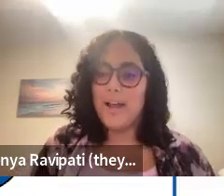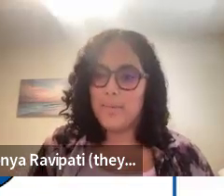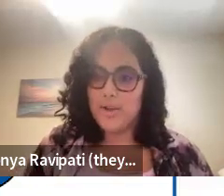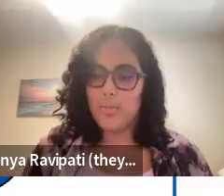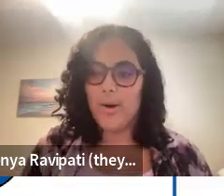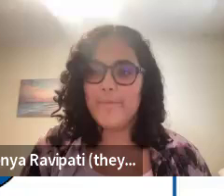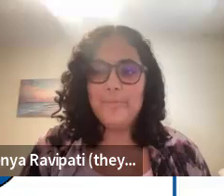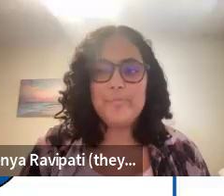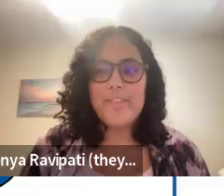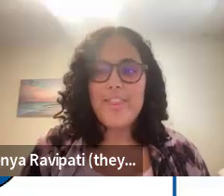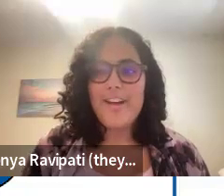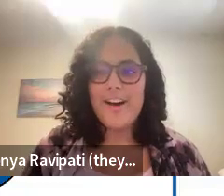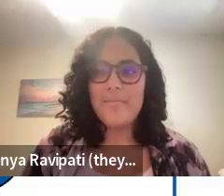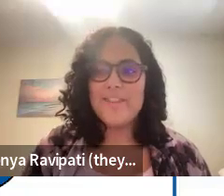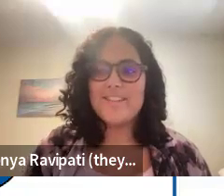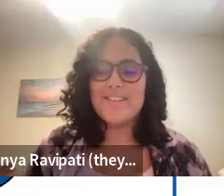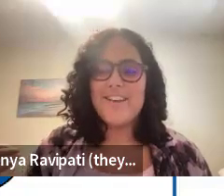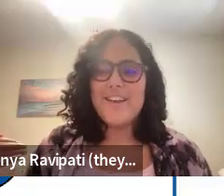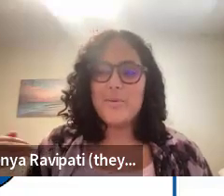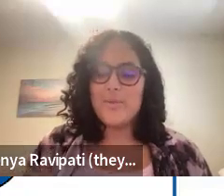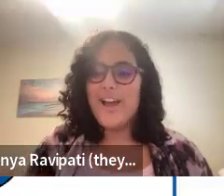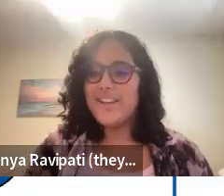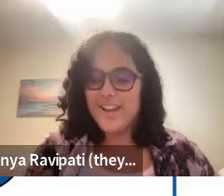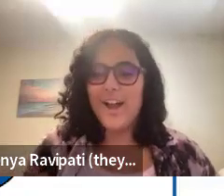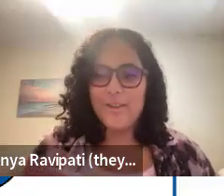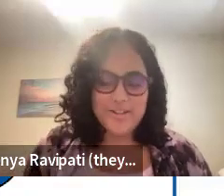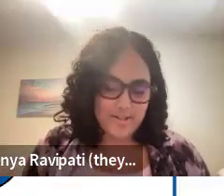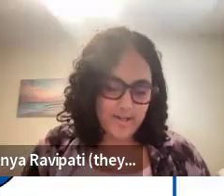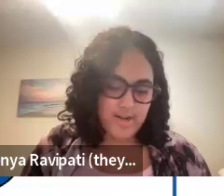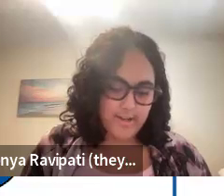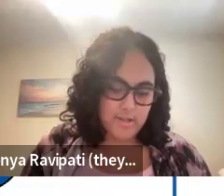Black Panther Party and this will tie into other intersectionality